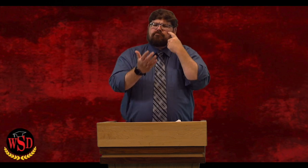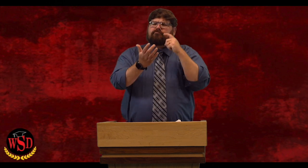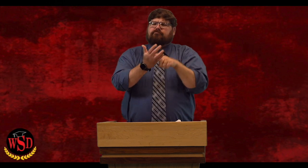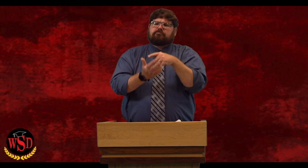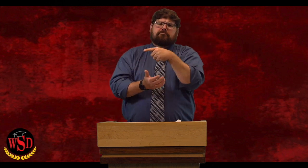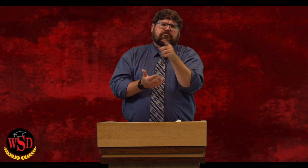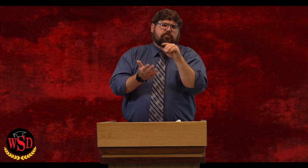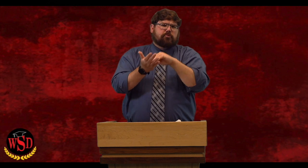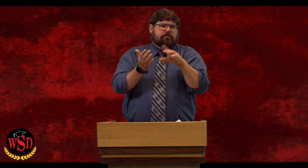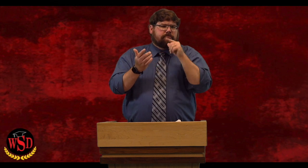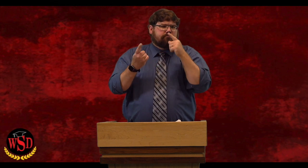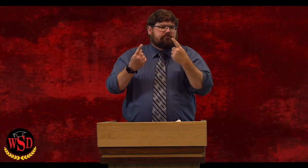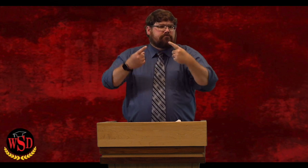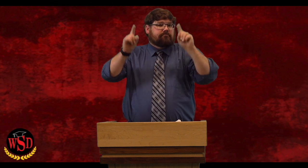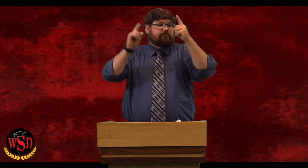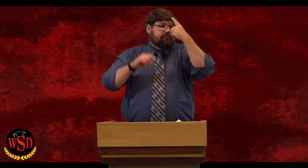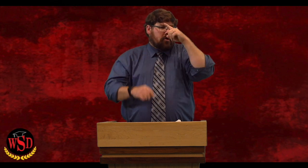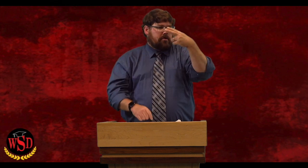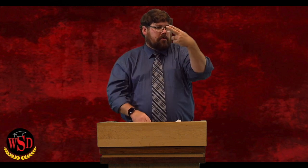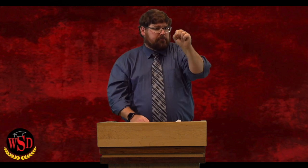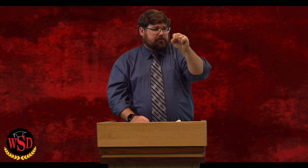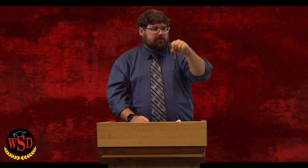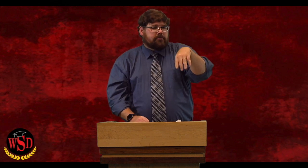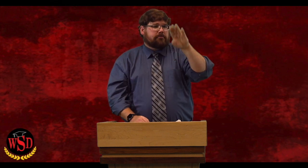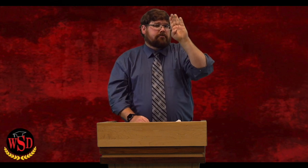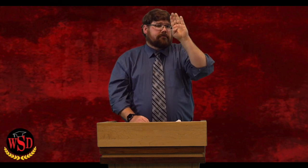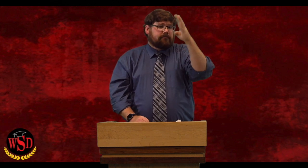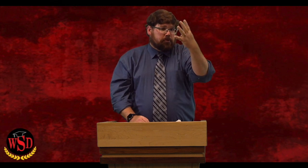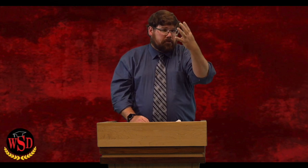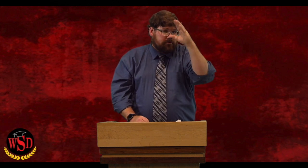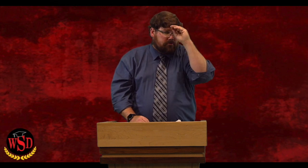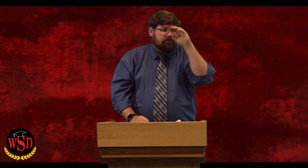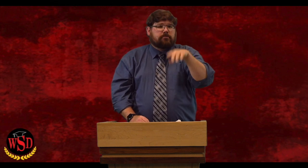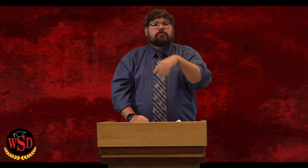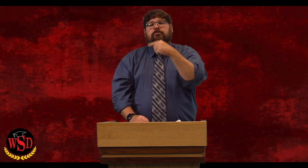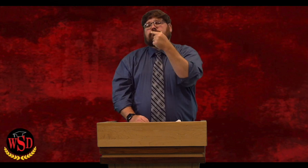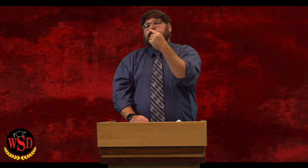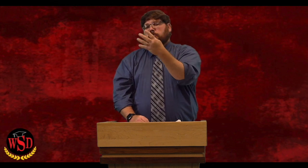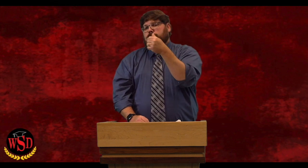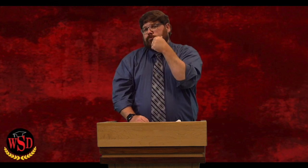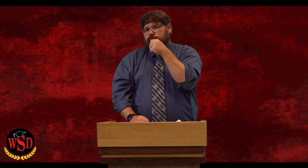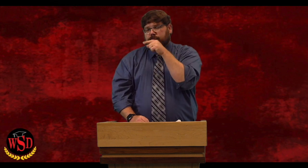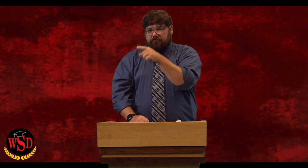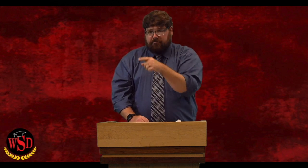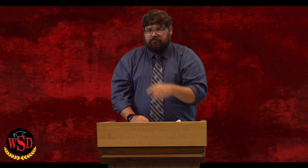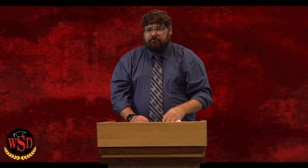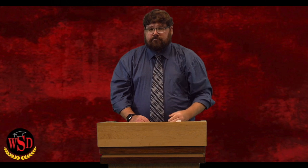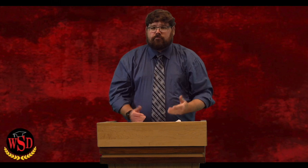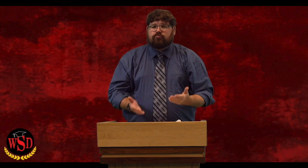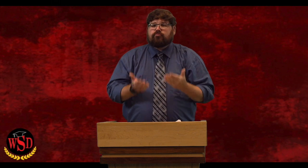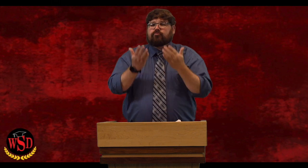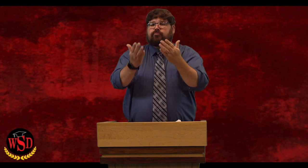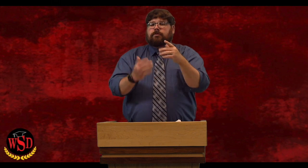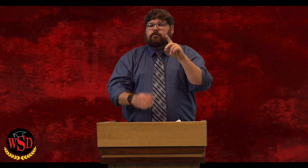We want to recognize the high school boys on B-4 and the high school girls on G-4.